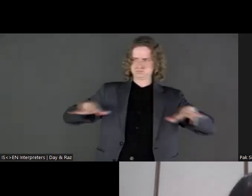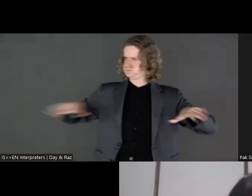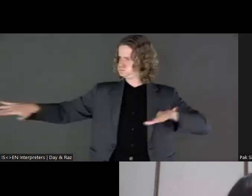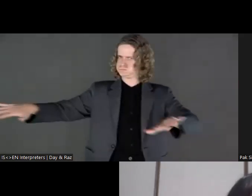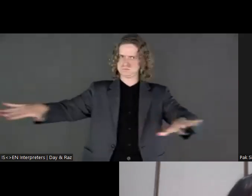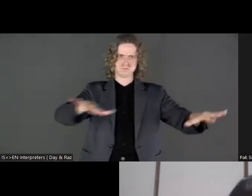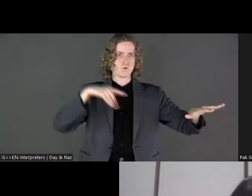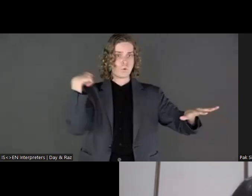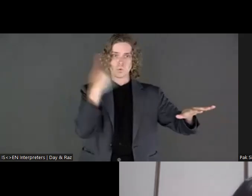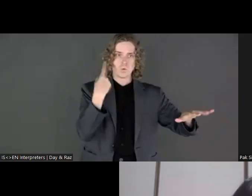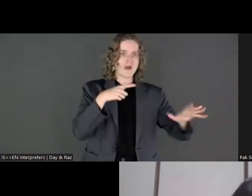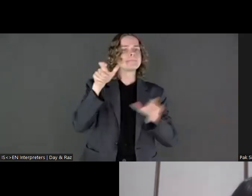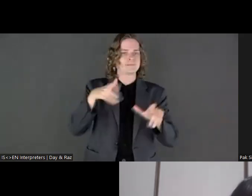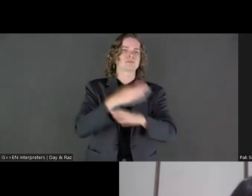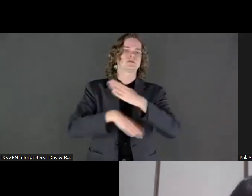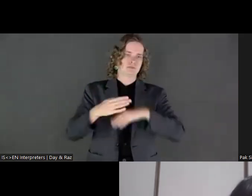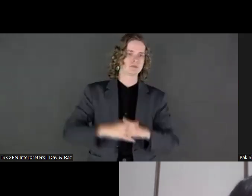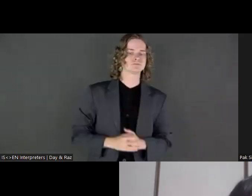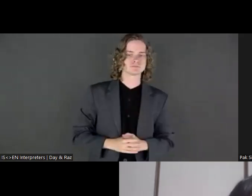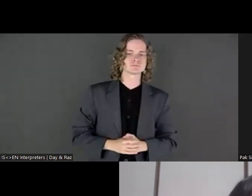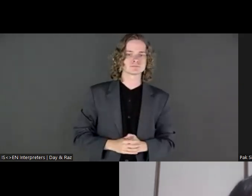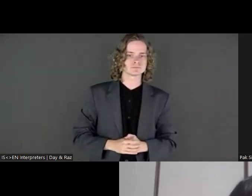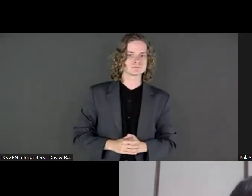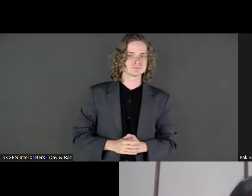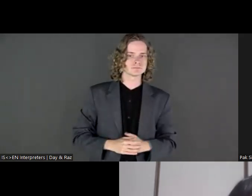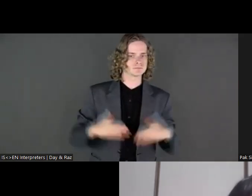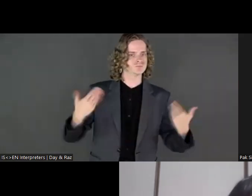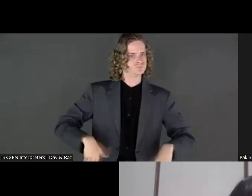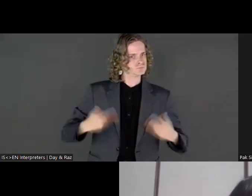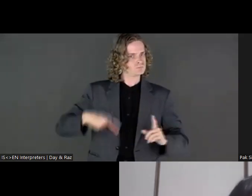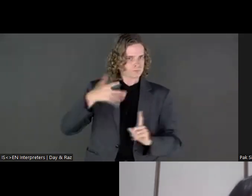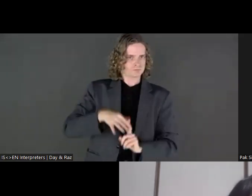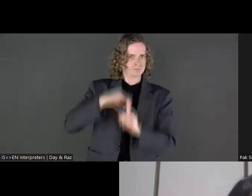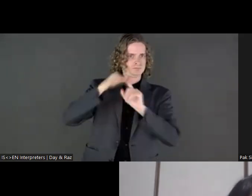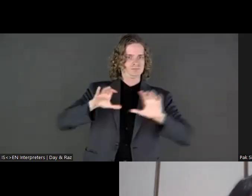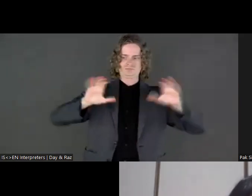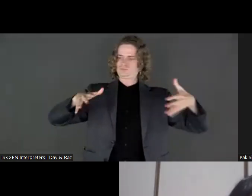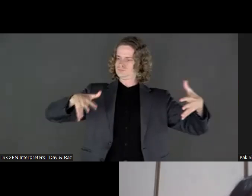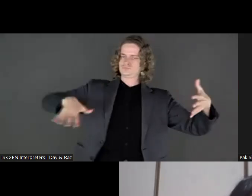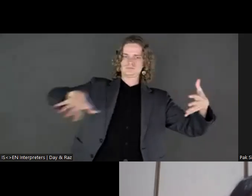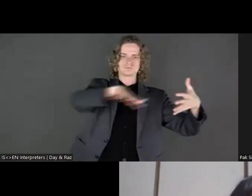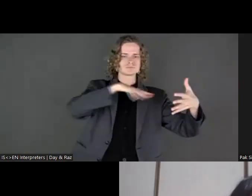we have assembled quite a lot of knowledge. And we can talk whether the standards of humanitarian